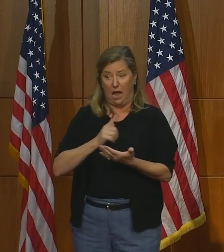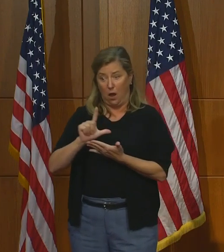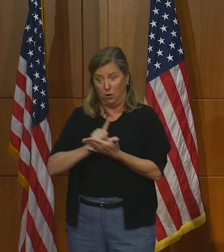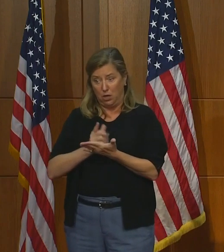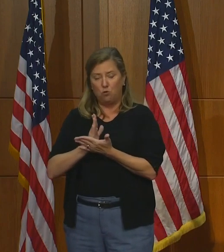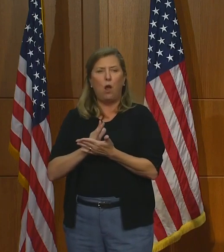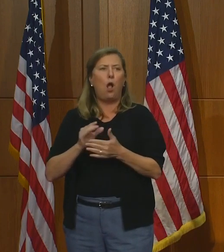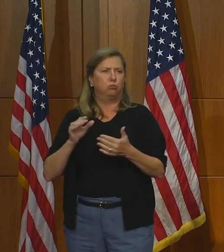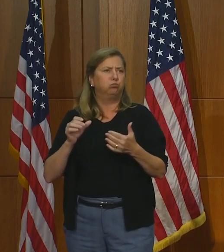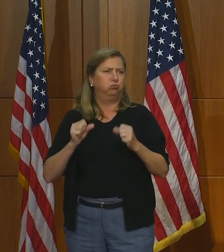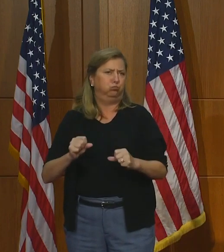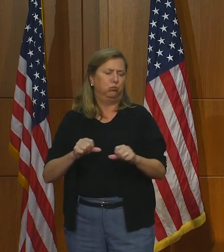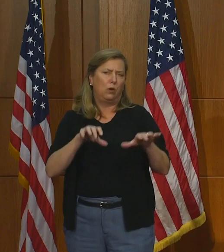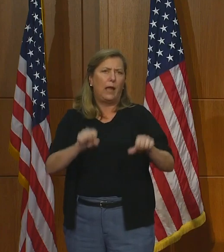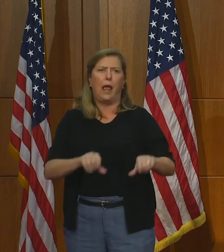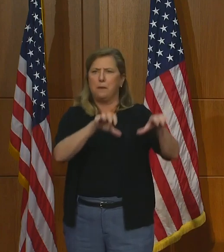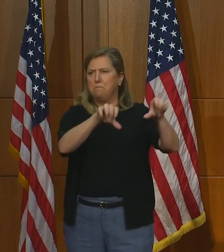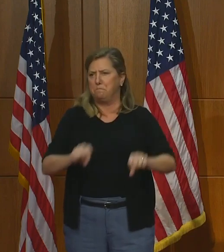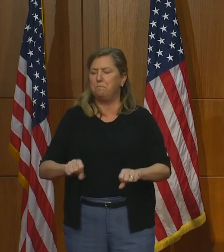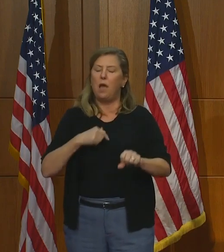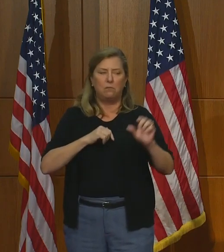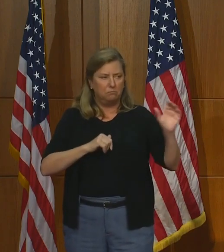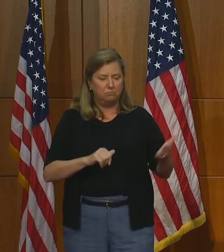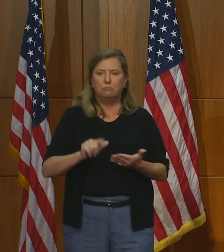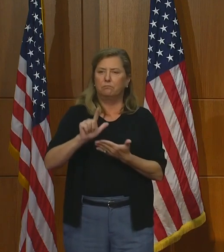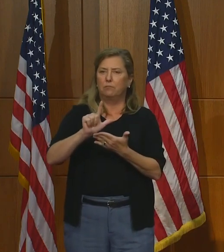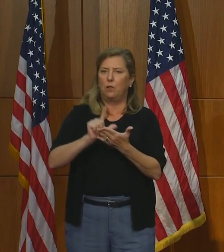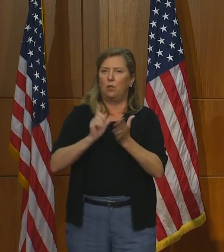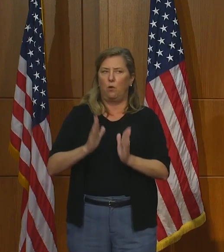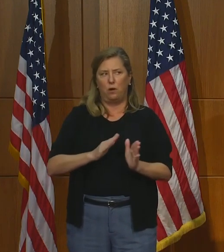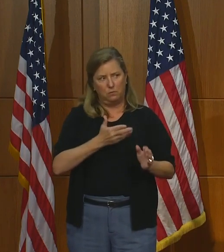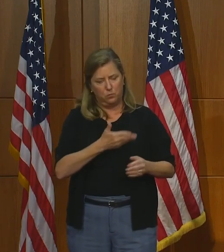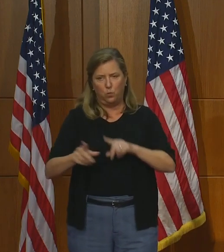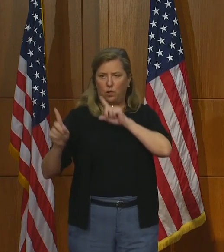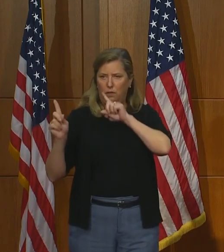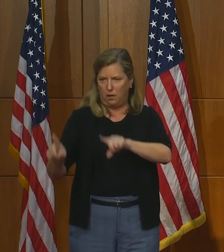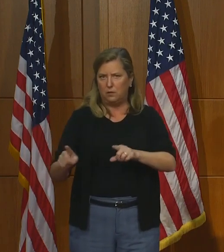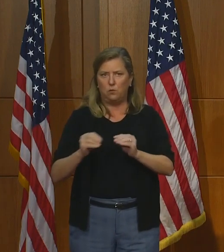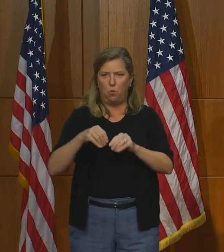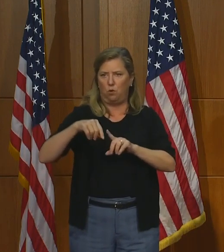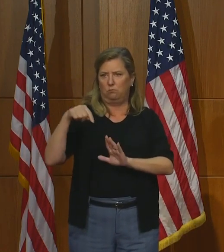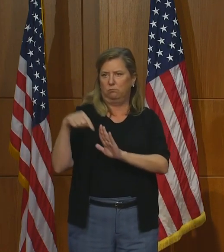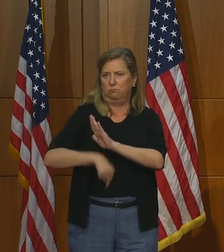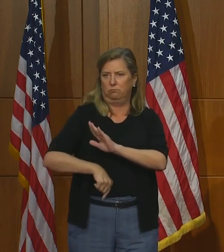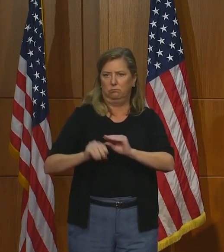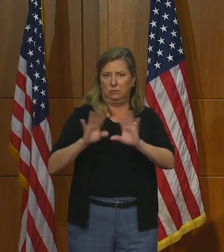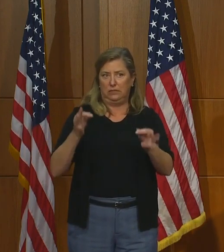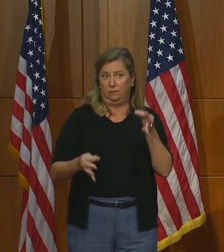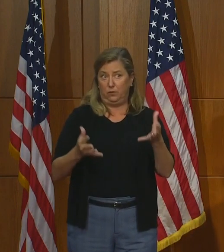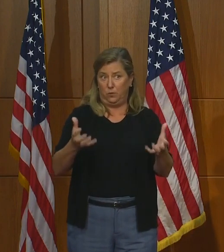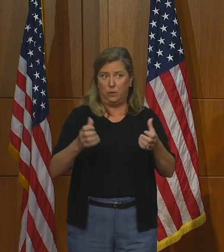DOWN- AND WE ARE ON VERY. SOLID GROUP TO HAVE IT TAKEN DOWN I